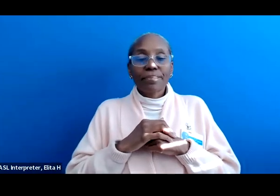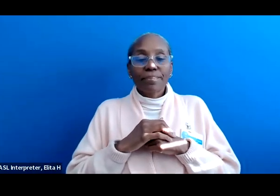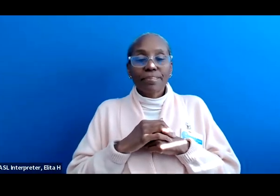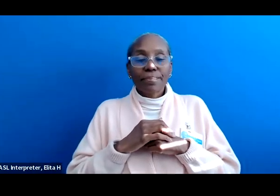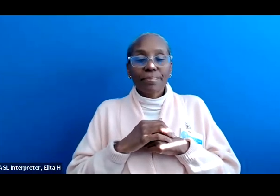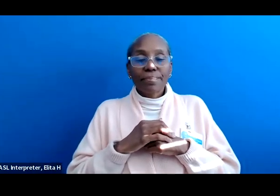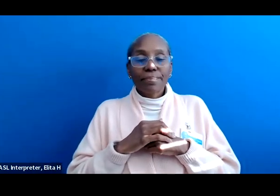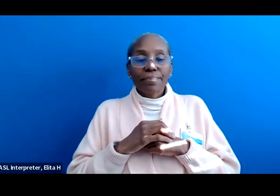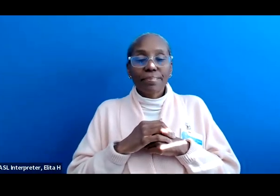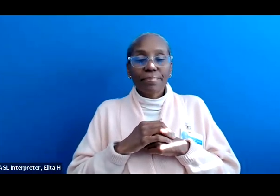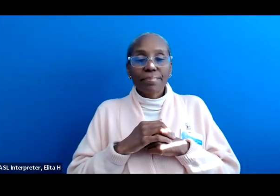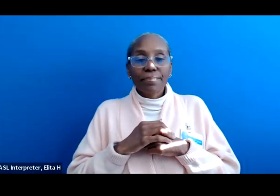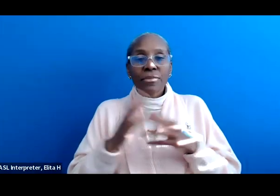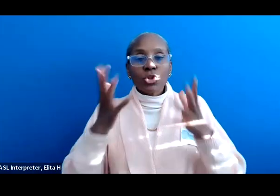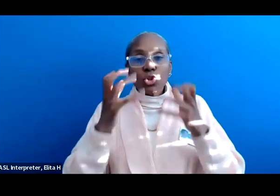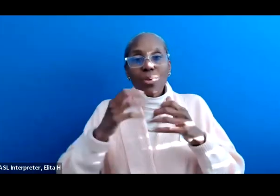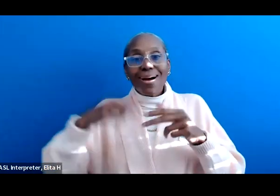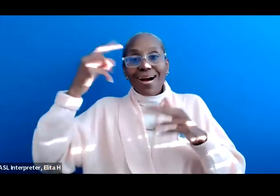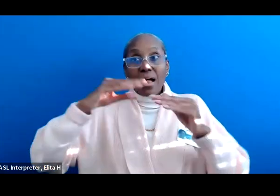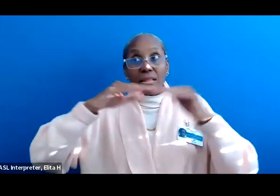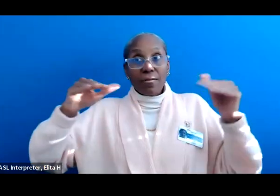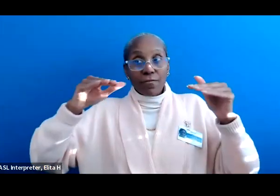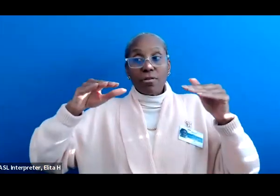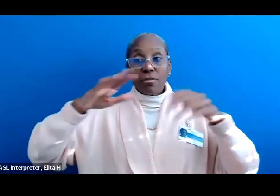You want to have a higher level of pressure dispersing equipment.